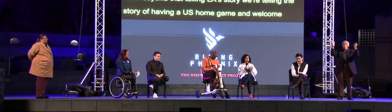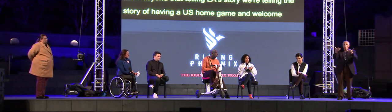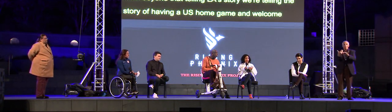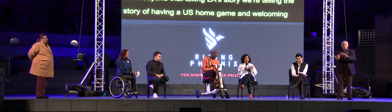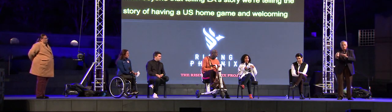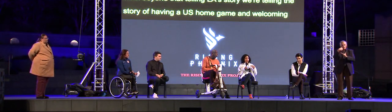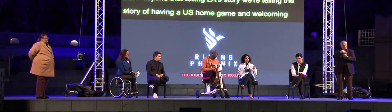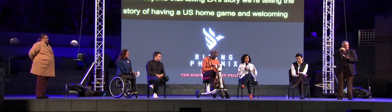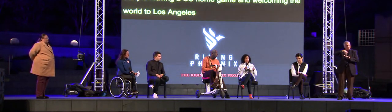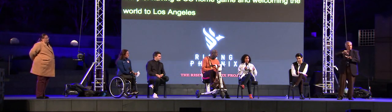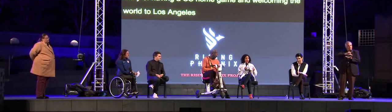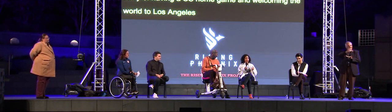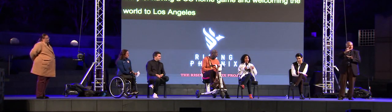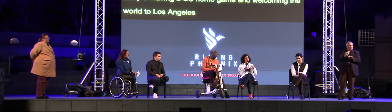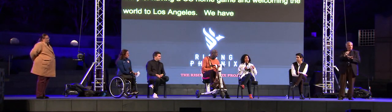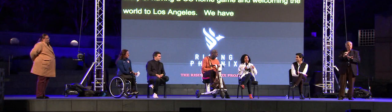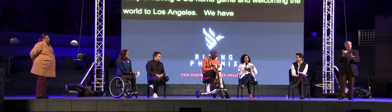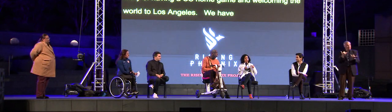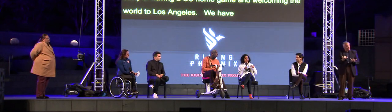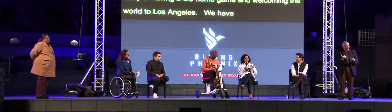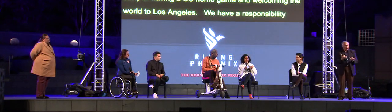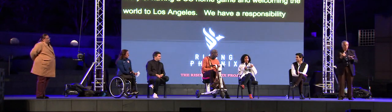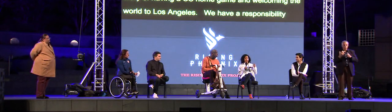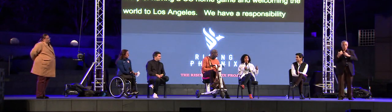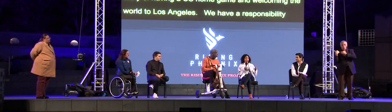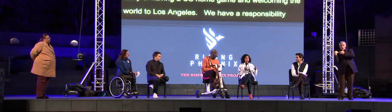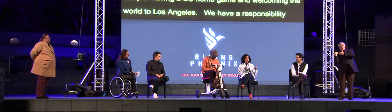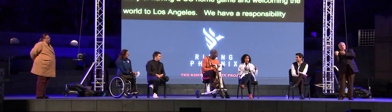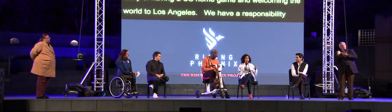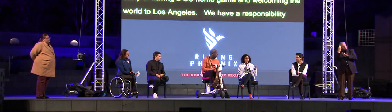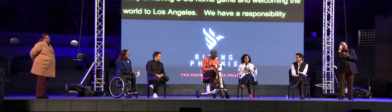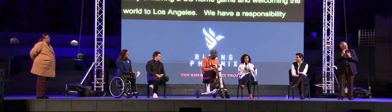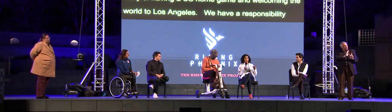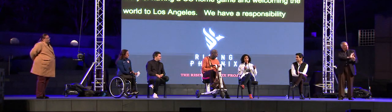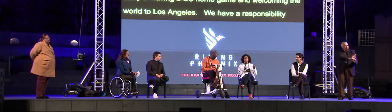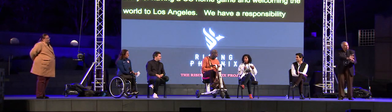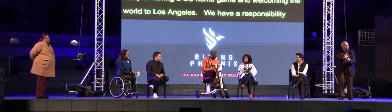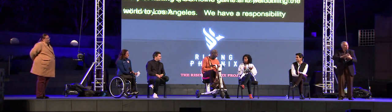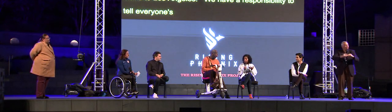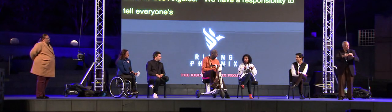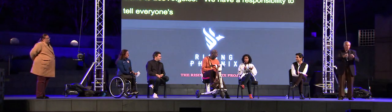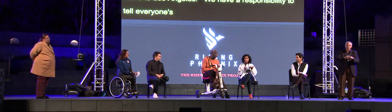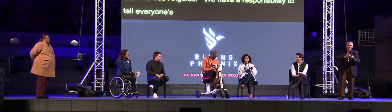And we have a responsibility to tell everyone's story. I think what Hollywood, obviously,